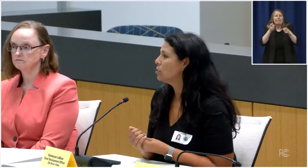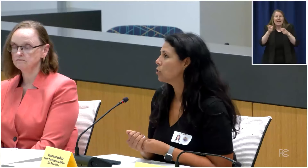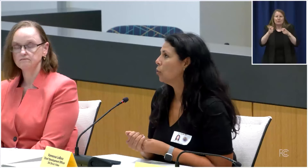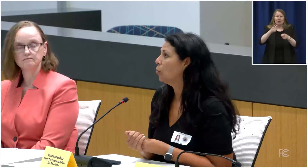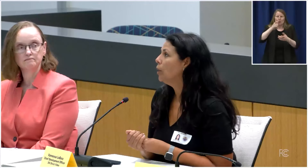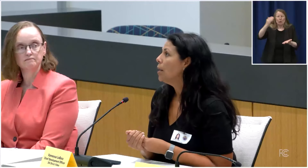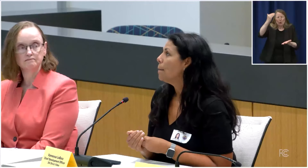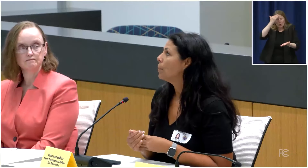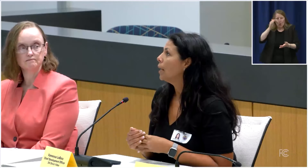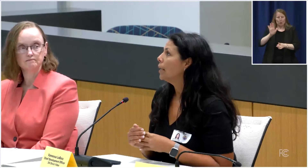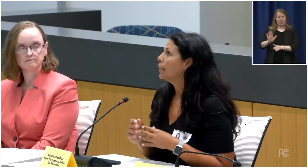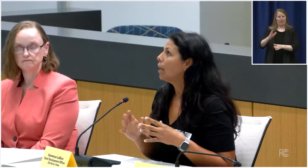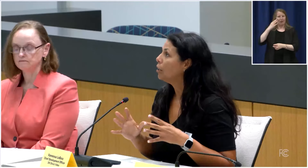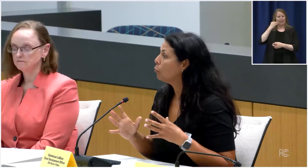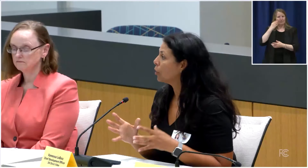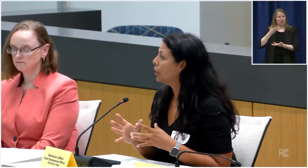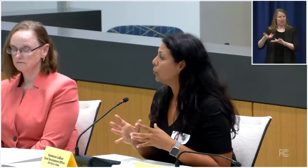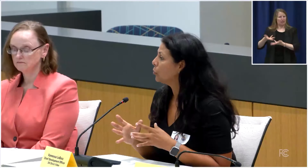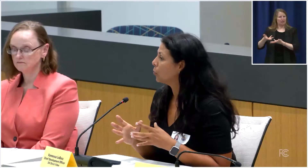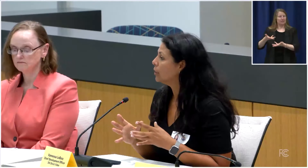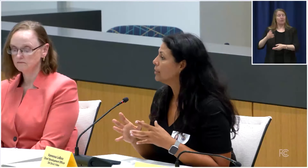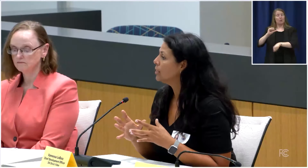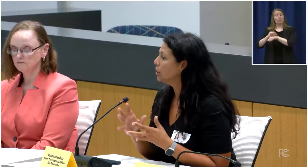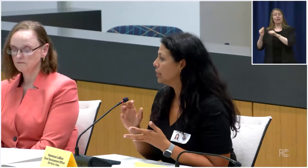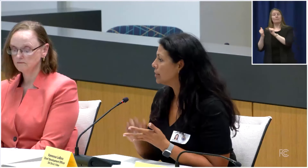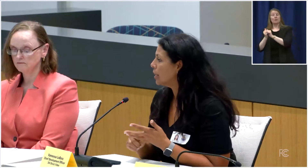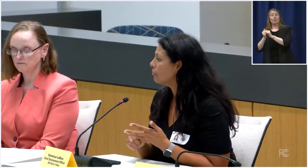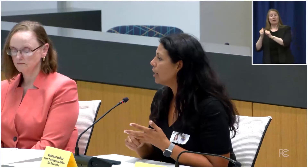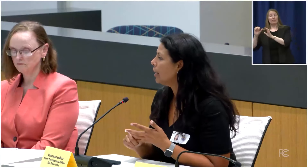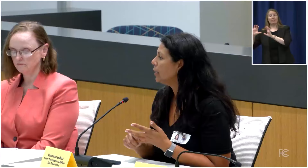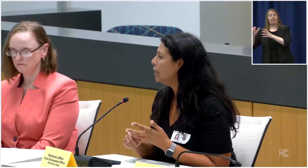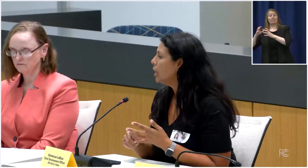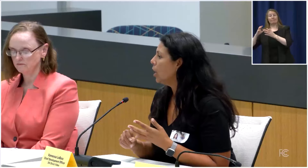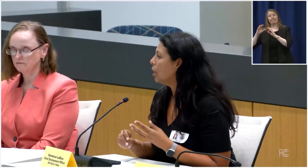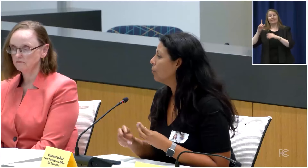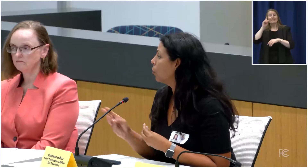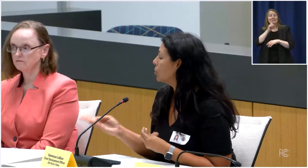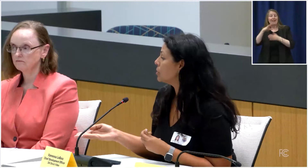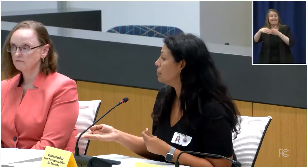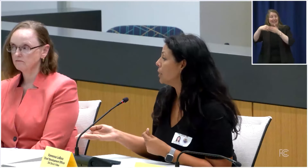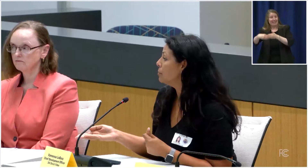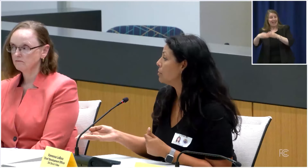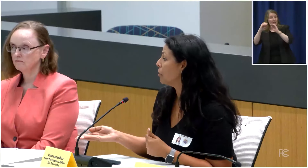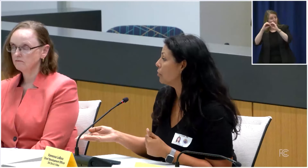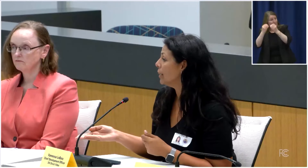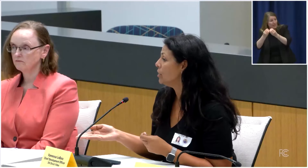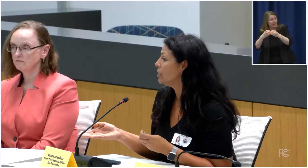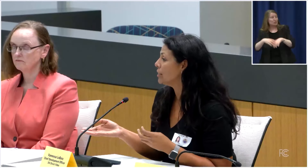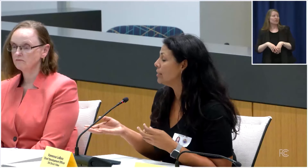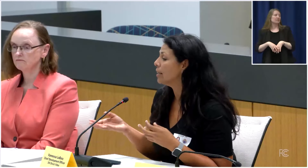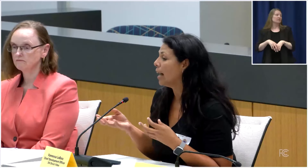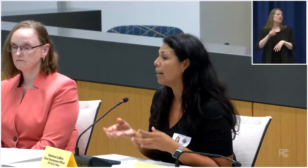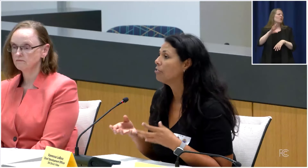IT'S NOT JUST THE HIRING AND RECRUITMENT AND TRAINING. IT'S THE DAY-TO-DAY MANAGEMENT. AND SO BY KIND OF WORKING